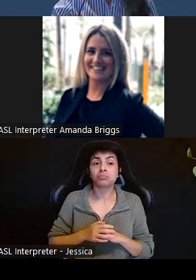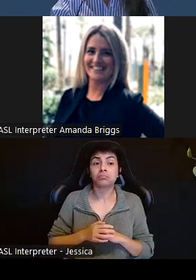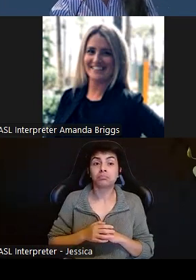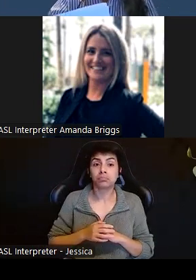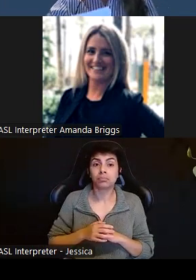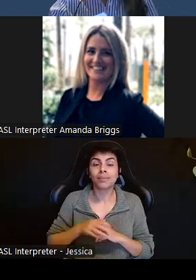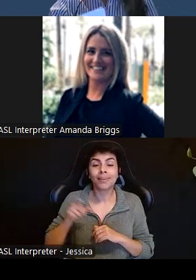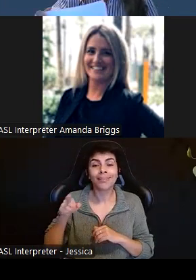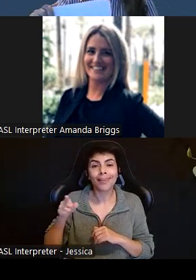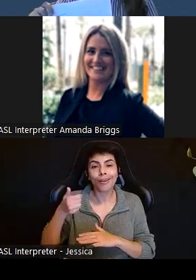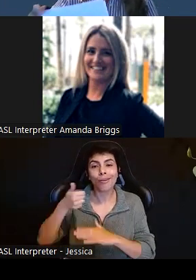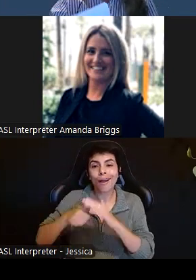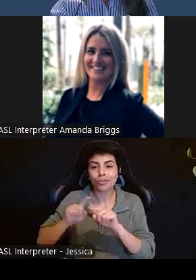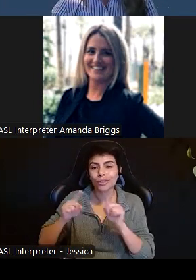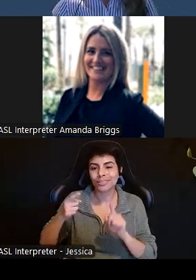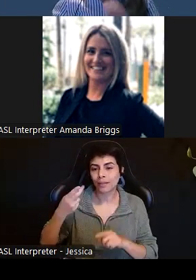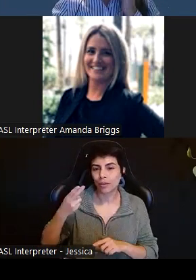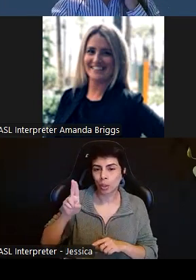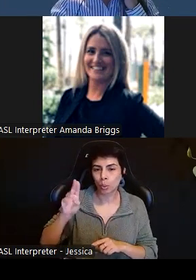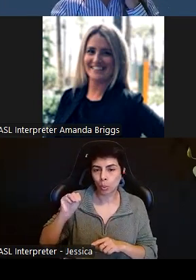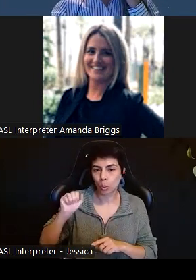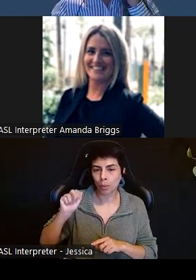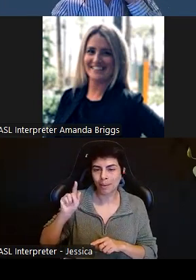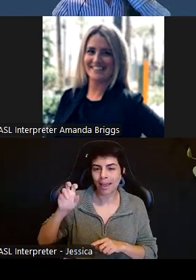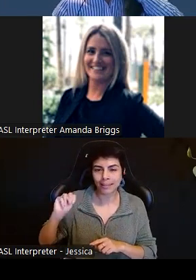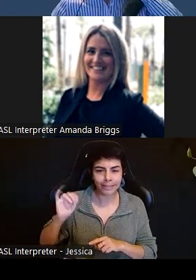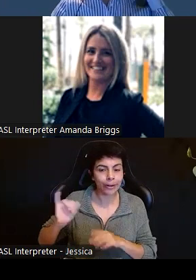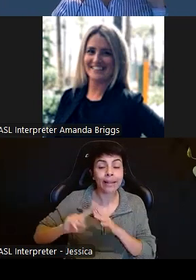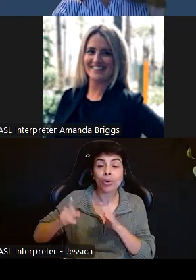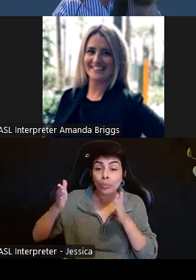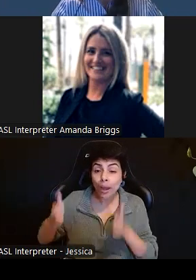immigration categories, such as refugees and asylees.